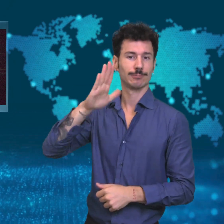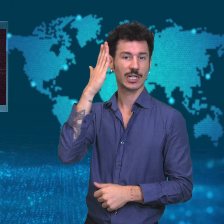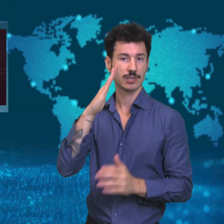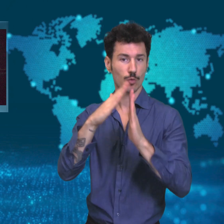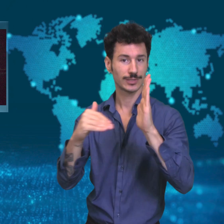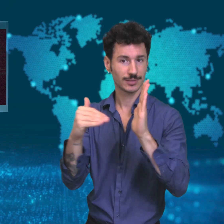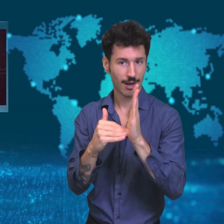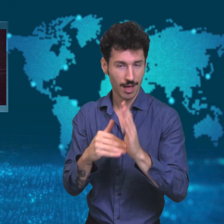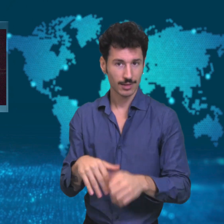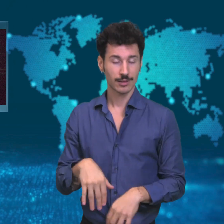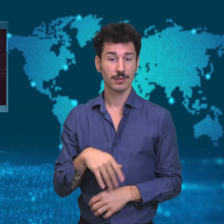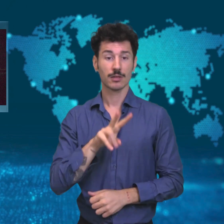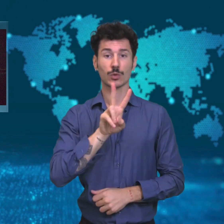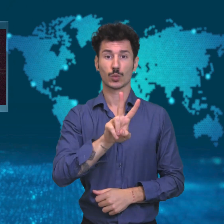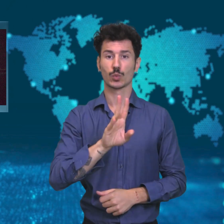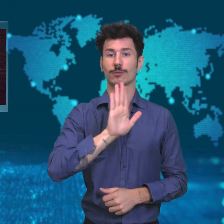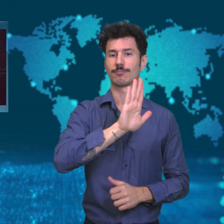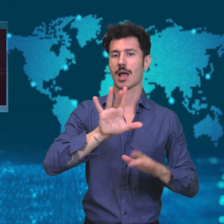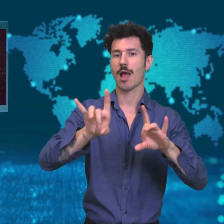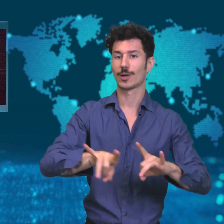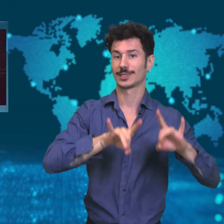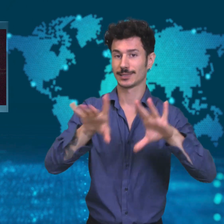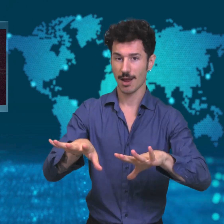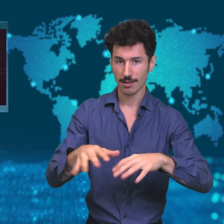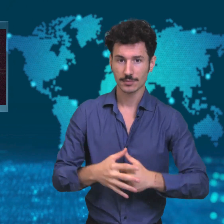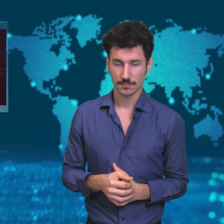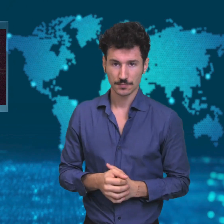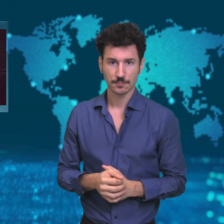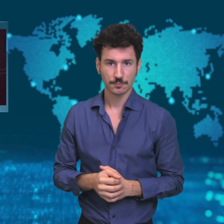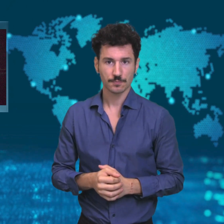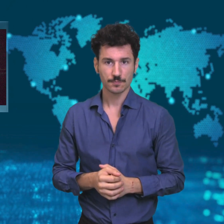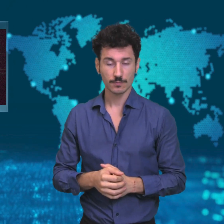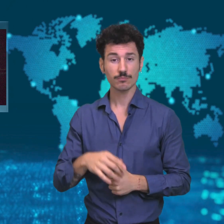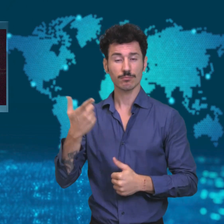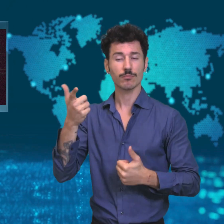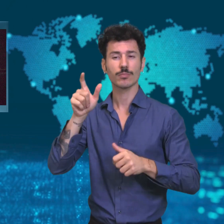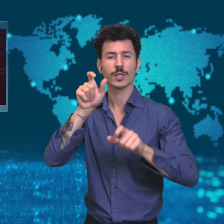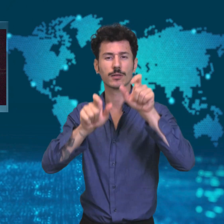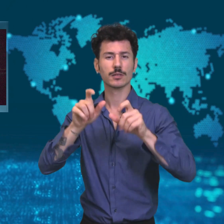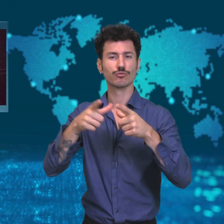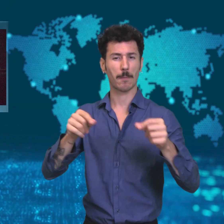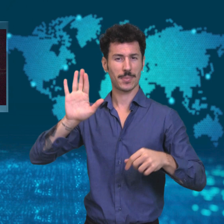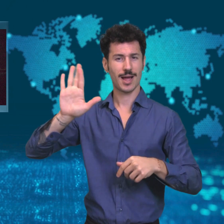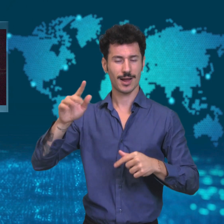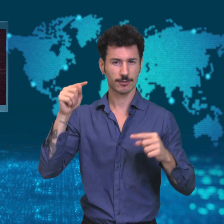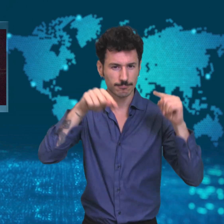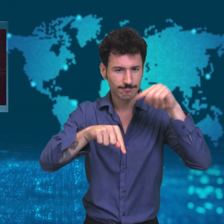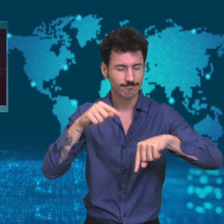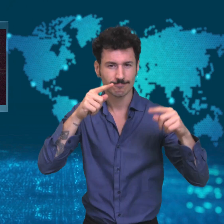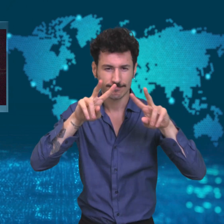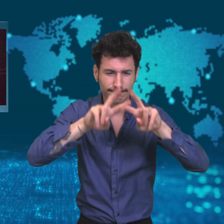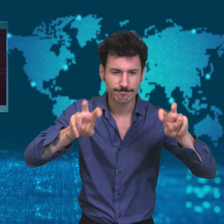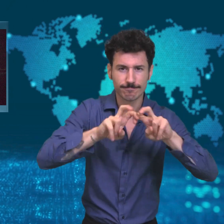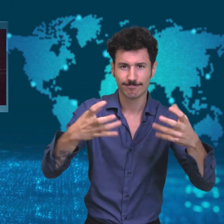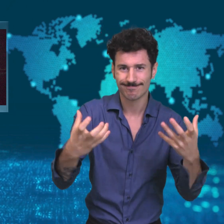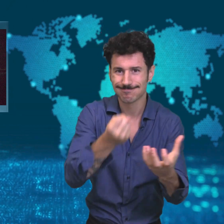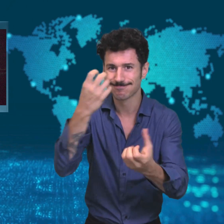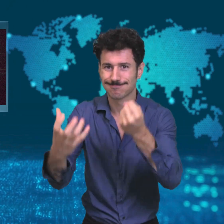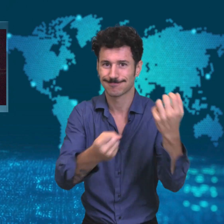and the crew consisted of 39 Filipinos, 2 New Zealanders, and 2 Australians.